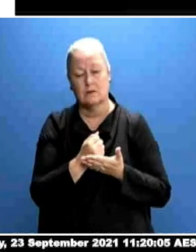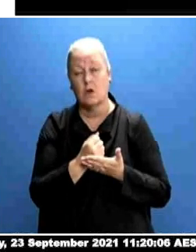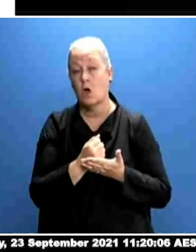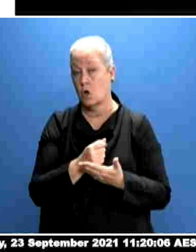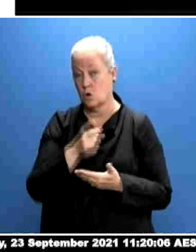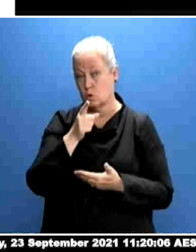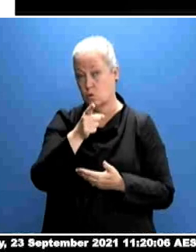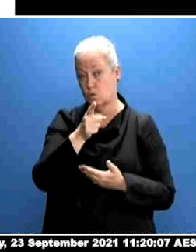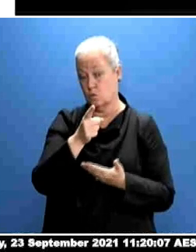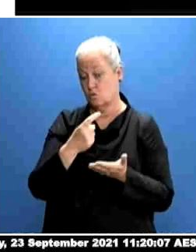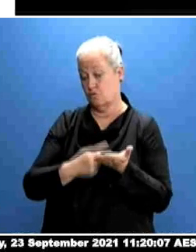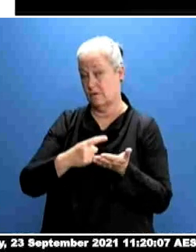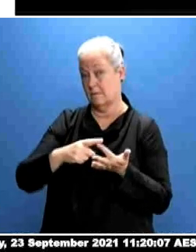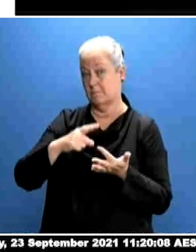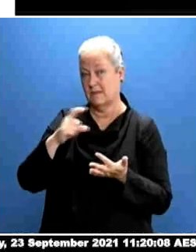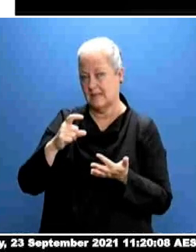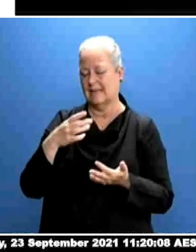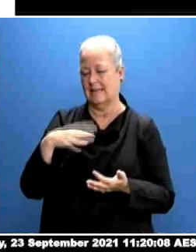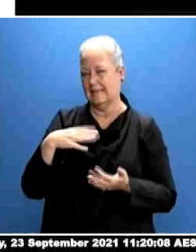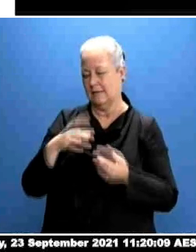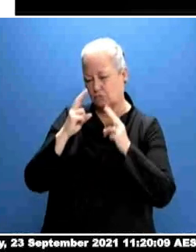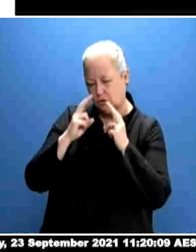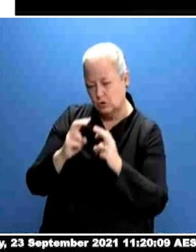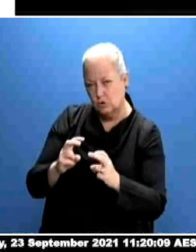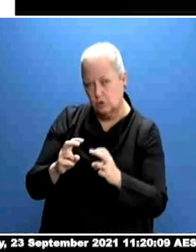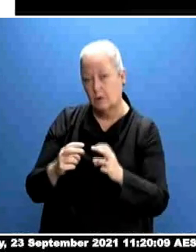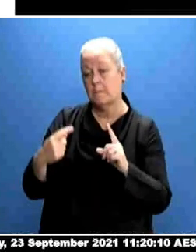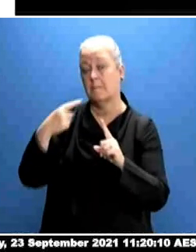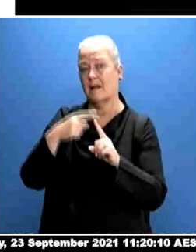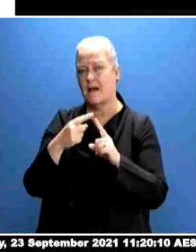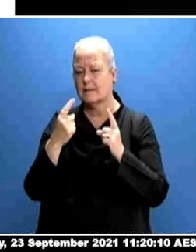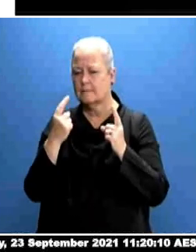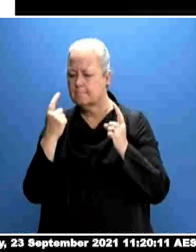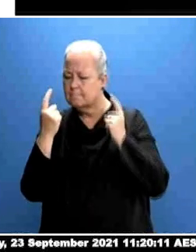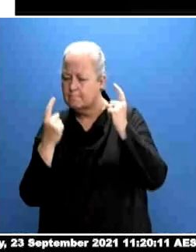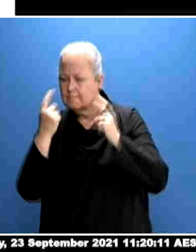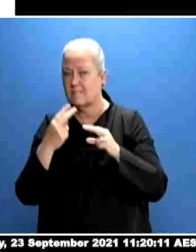that there be research and consideration of funding to enable